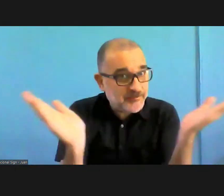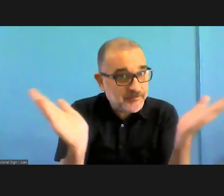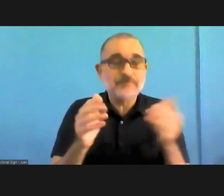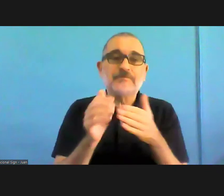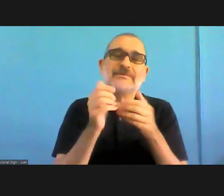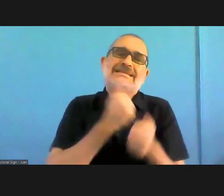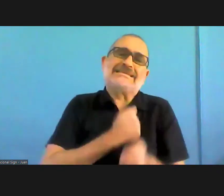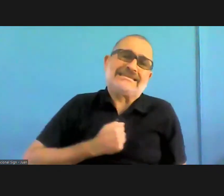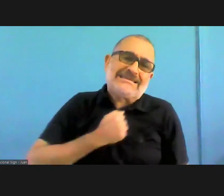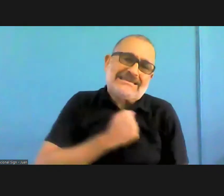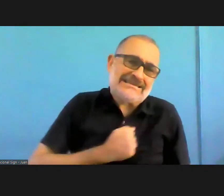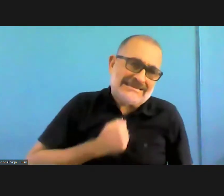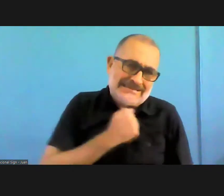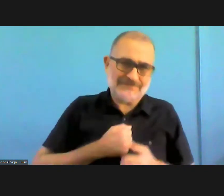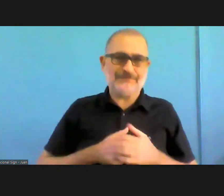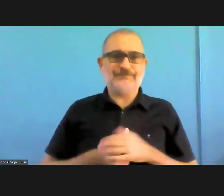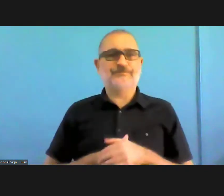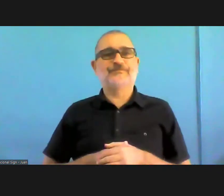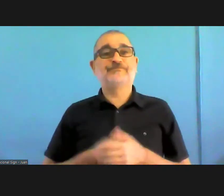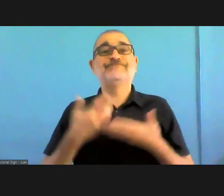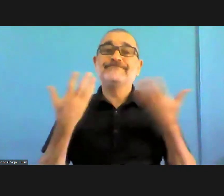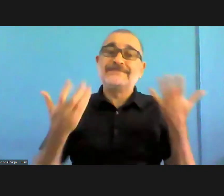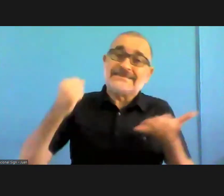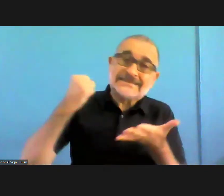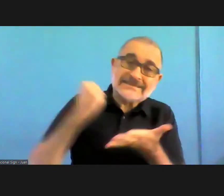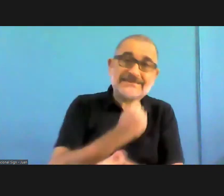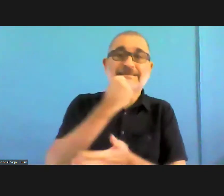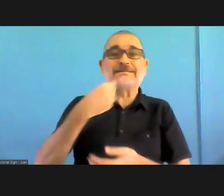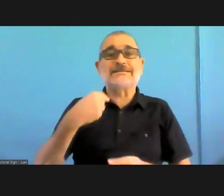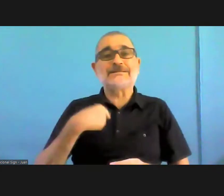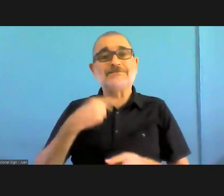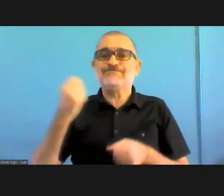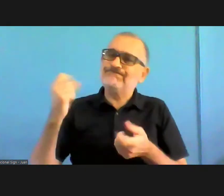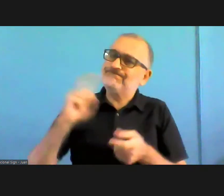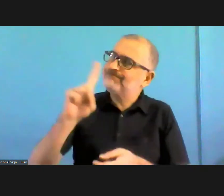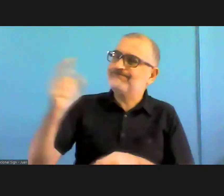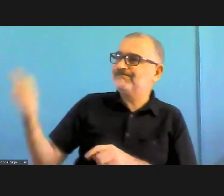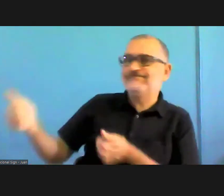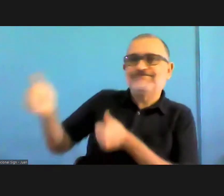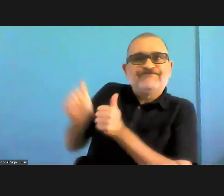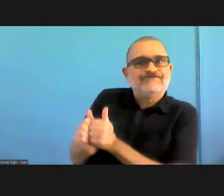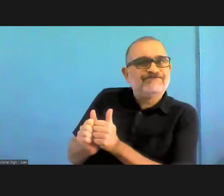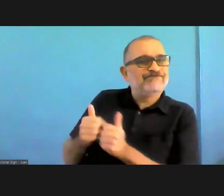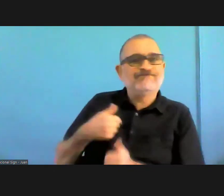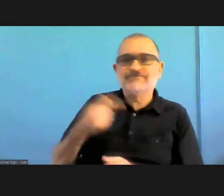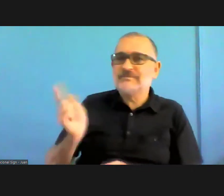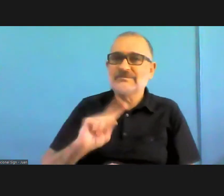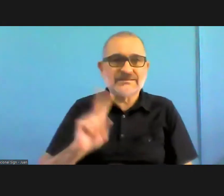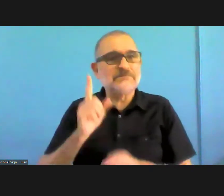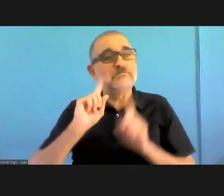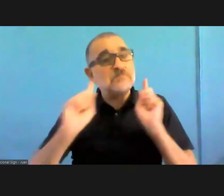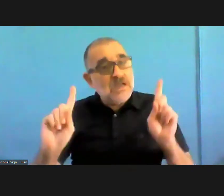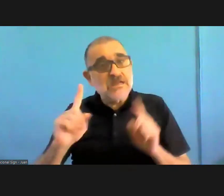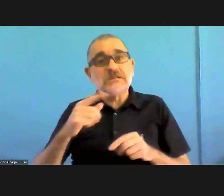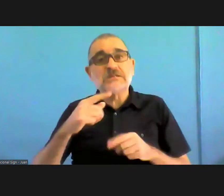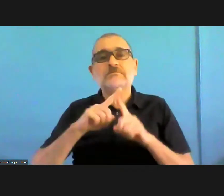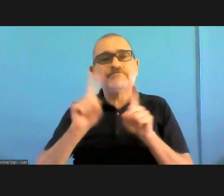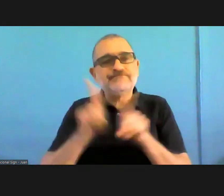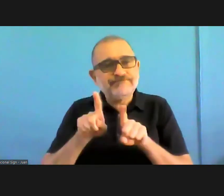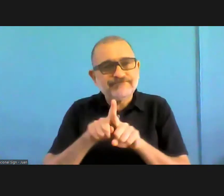And asked me to greet you on his behalf. And to say that from the health ministry in Paraguay